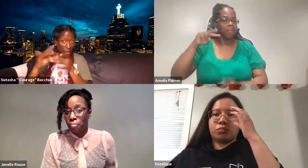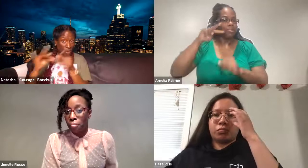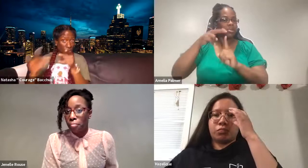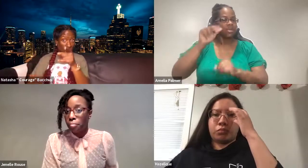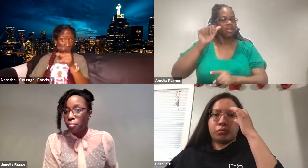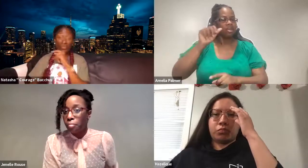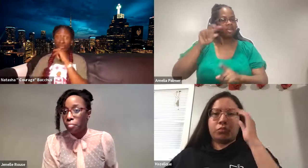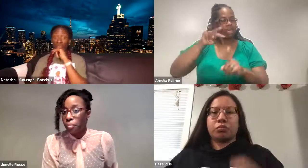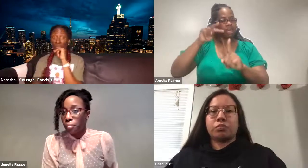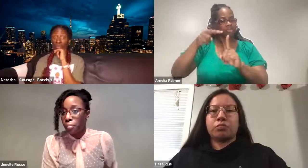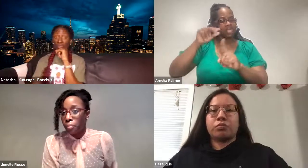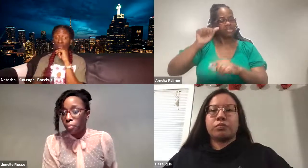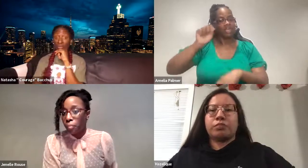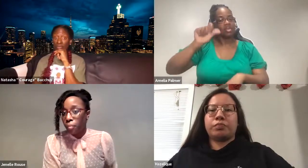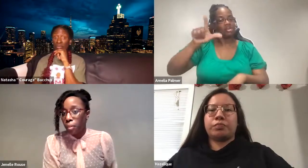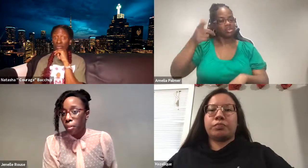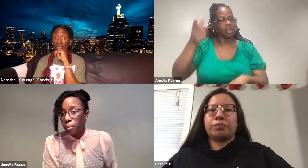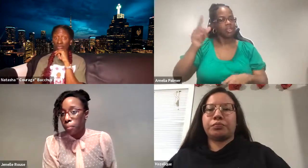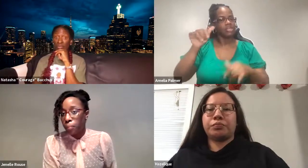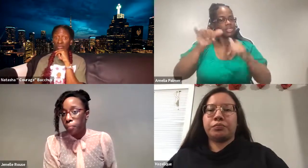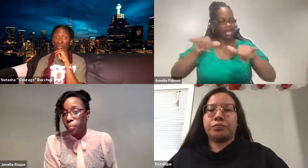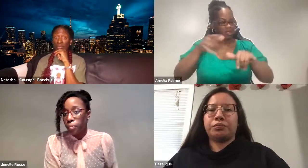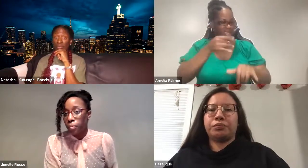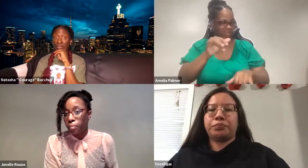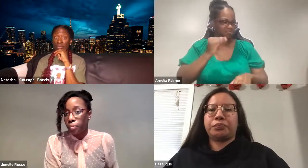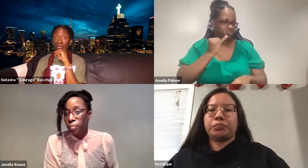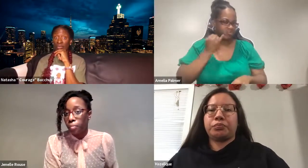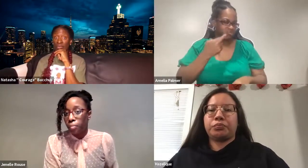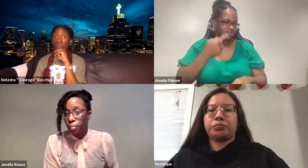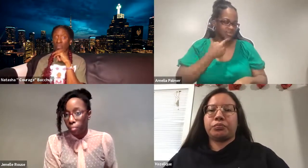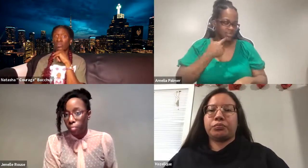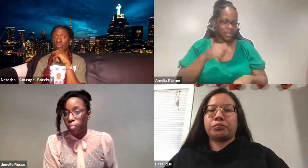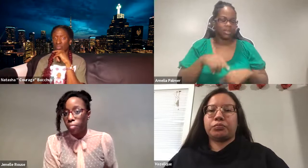did you have something to add? - yeah so my perspective is obviously,